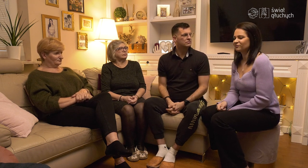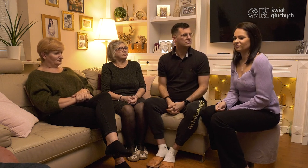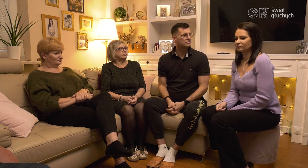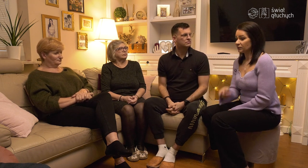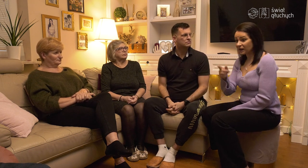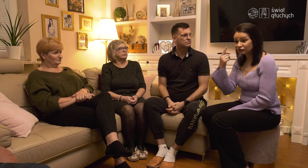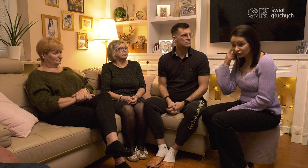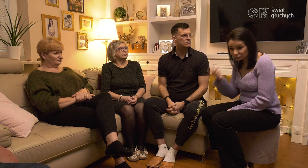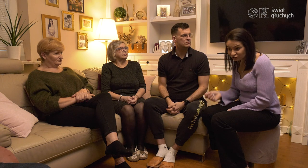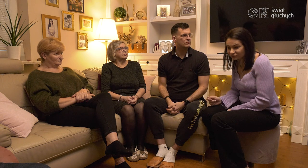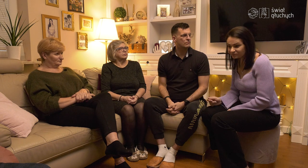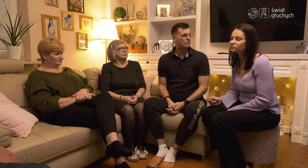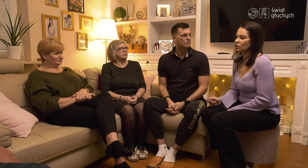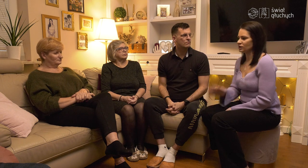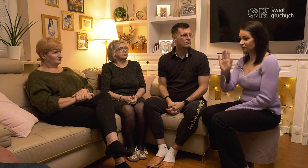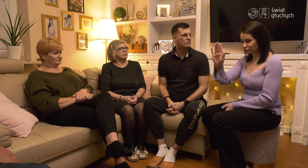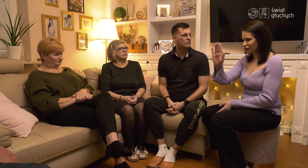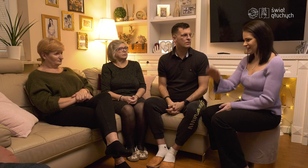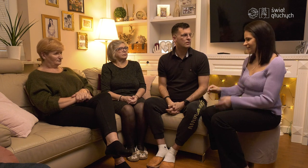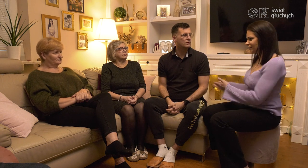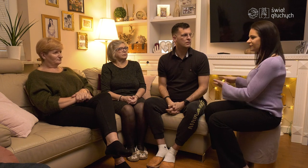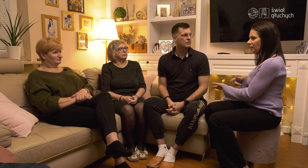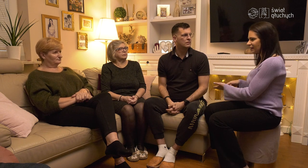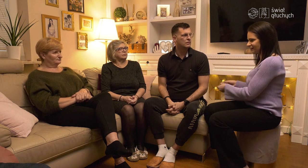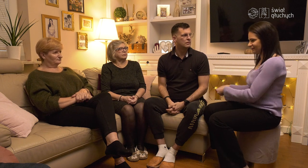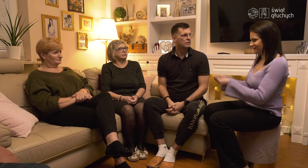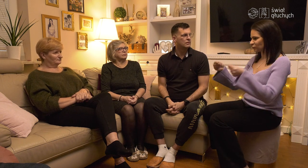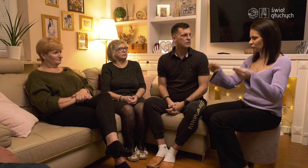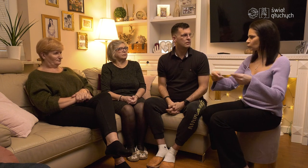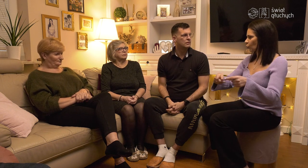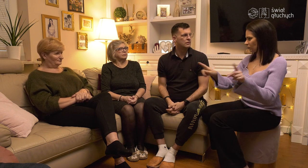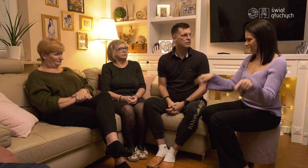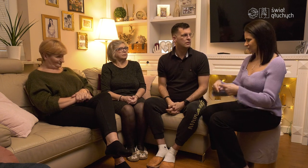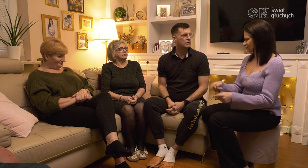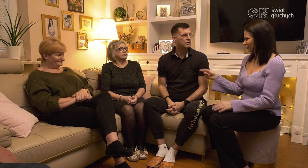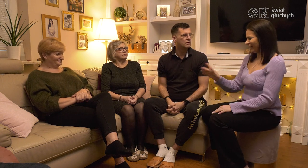I went to the lady, said I couldn't hear, she pulled out a tablet and wanted to connect with an interpreter.